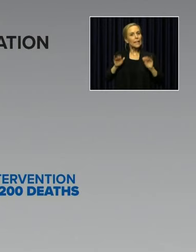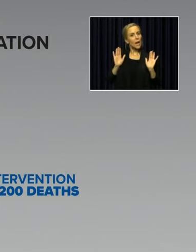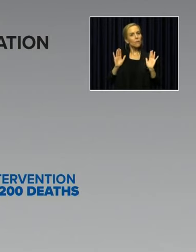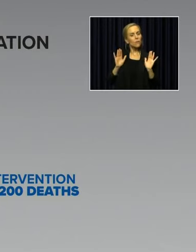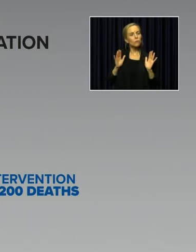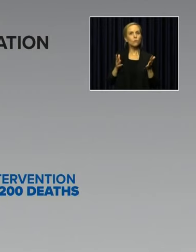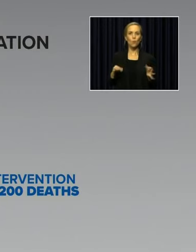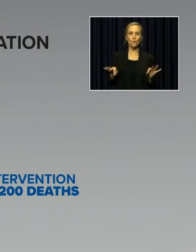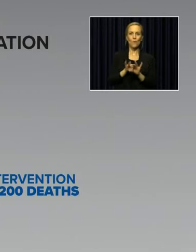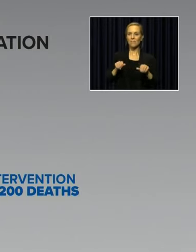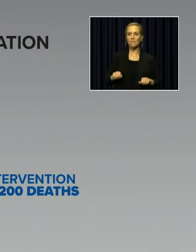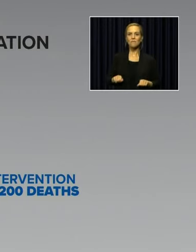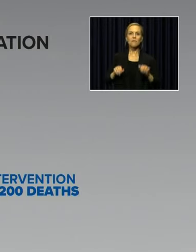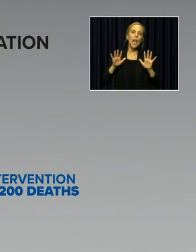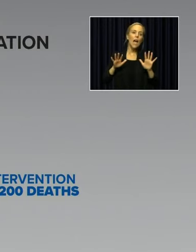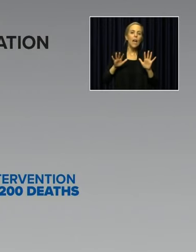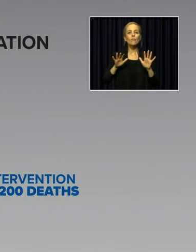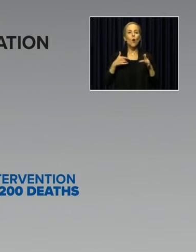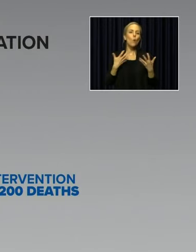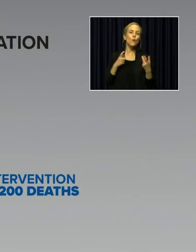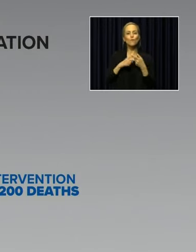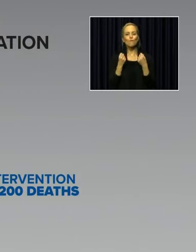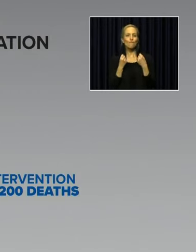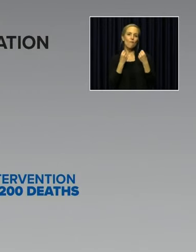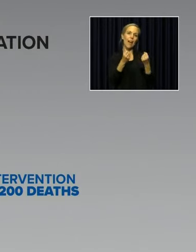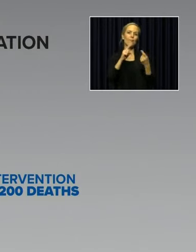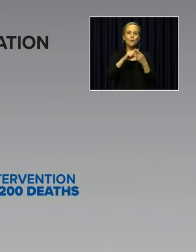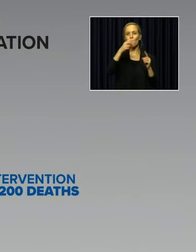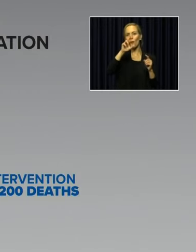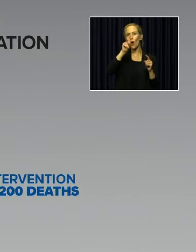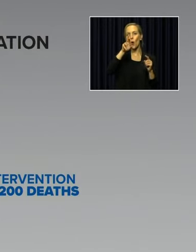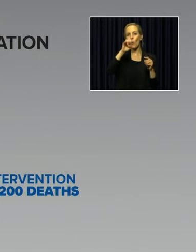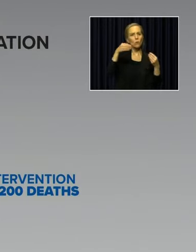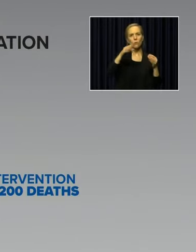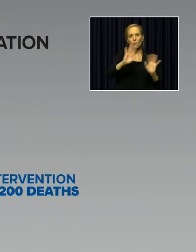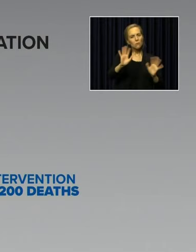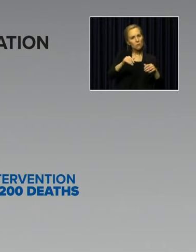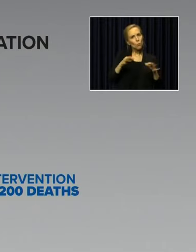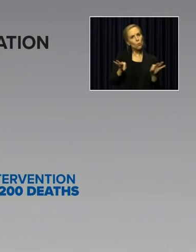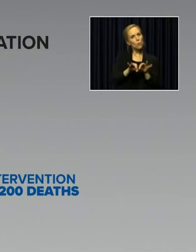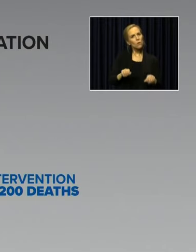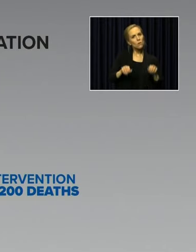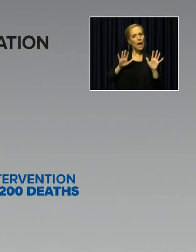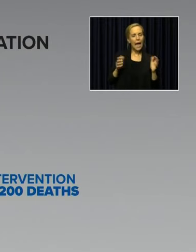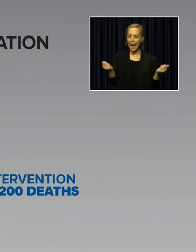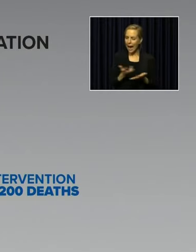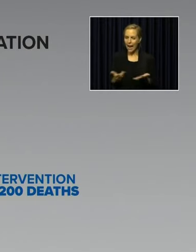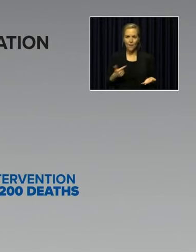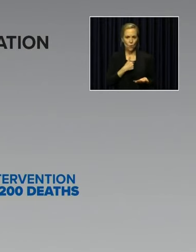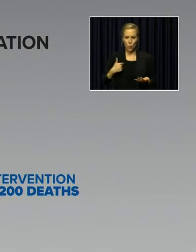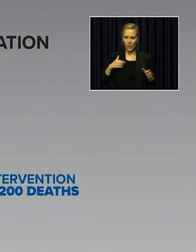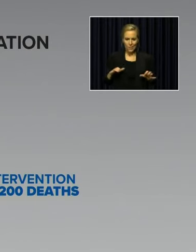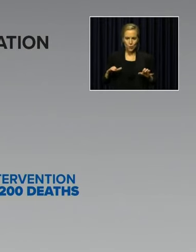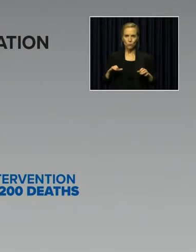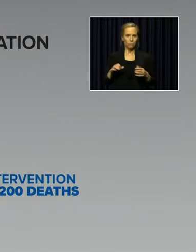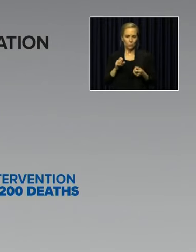AND WE CANNOT, WE CANNOT ALLOW 11,000 EXTRA PEOPLE TO DIE BECAUSE WE COULDN'T FOLLOW THE